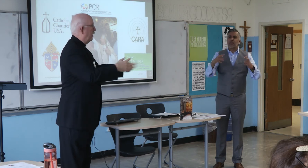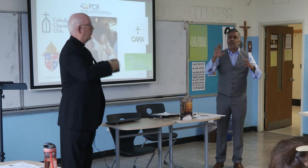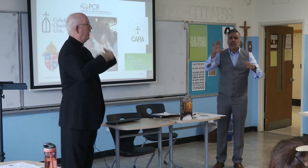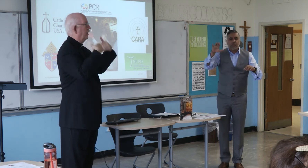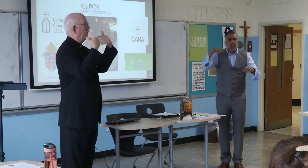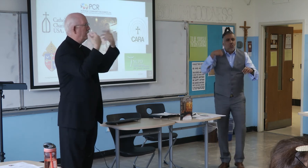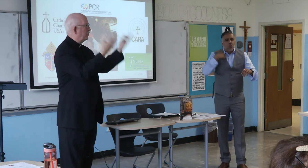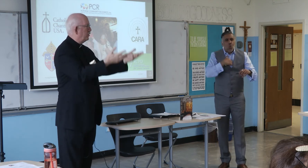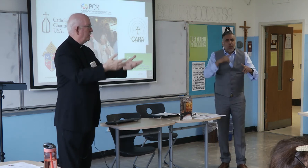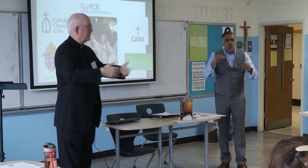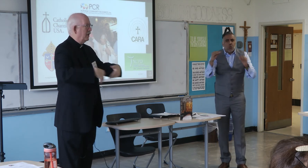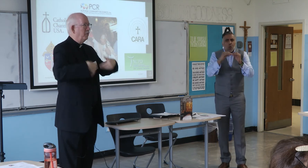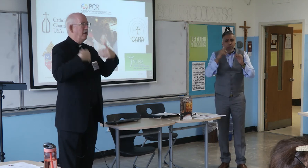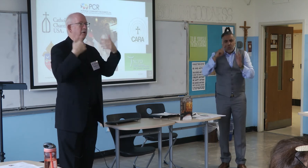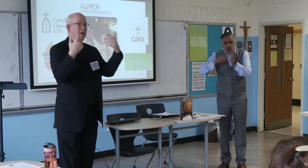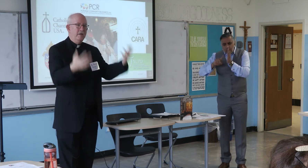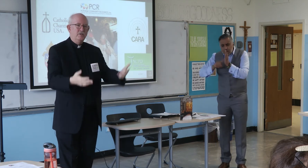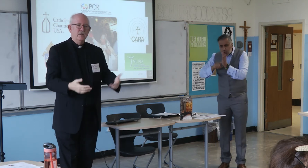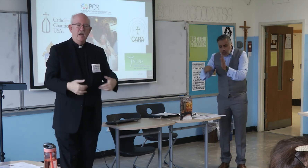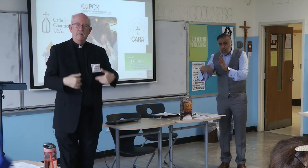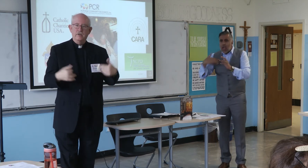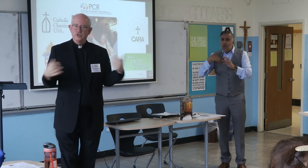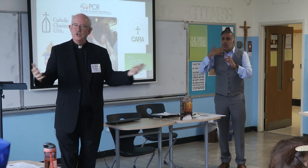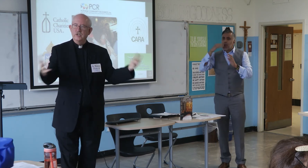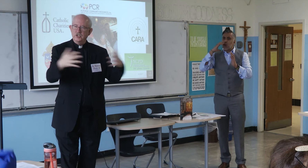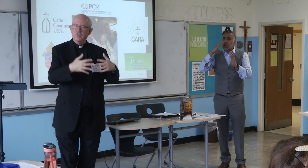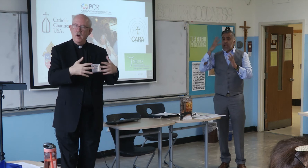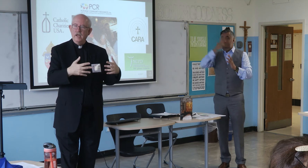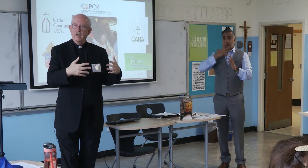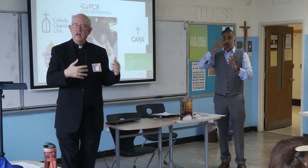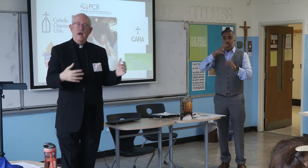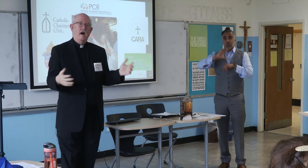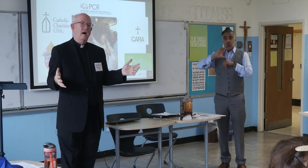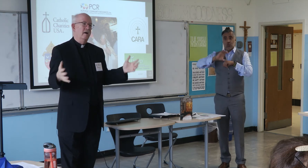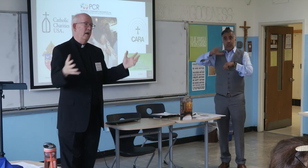this, we can research this, get a better image about the church nationwide and